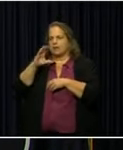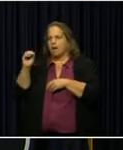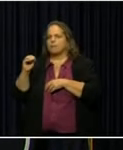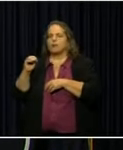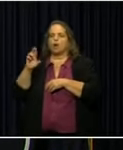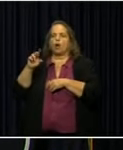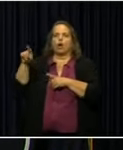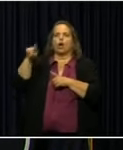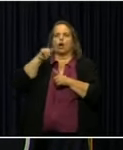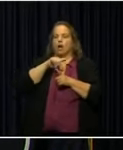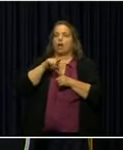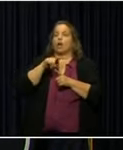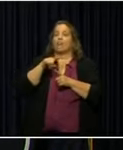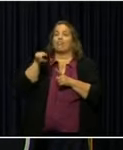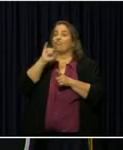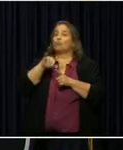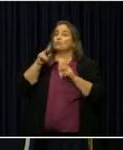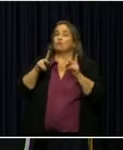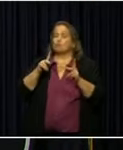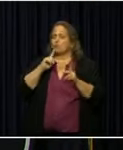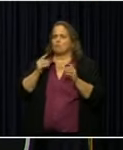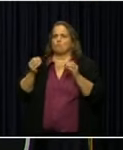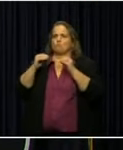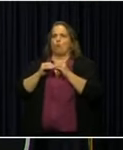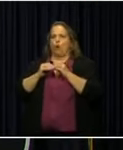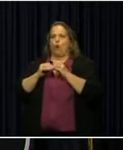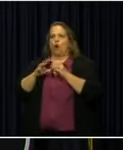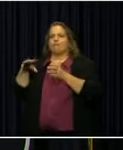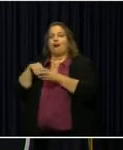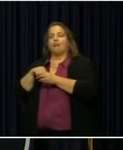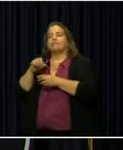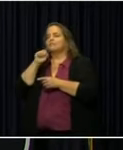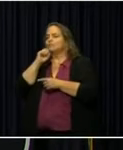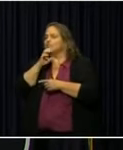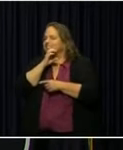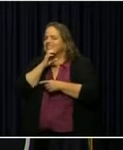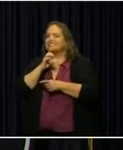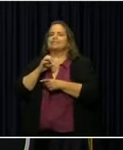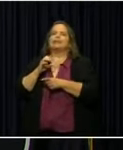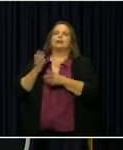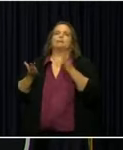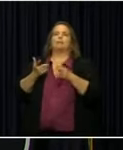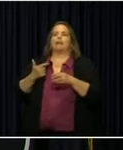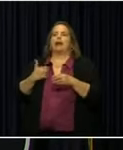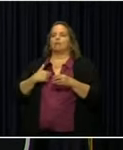FOLKS COMING INTO THE ER THAT ARE CIRCUMSTANCE EARN THAT'S